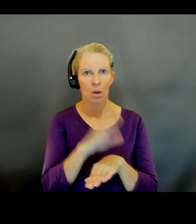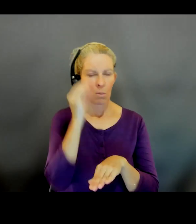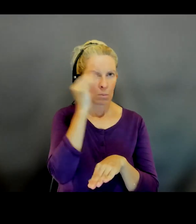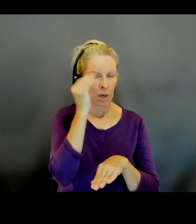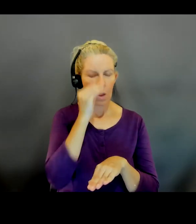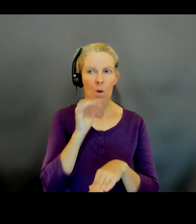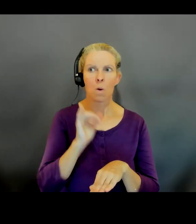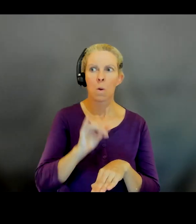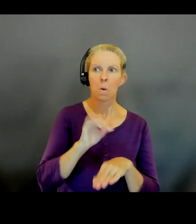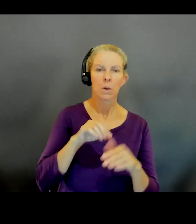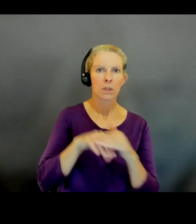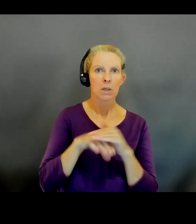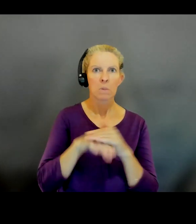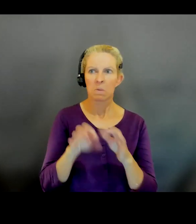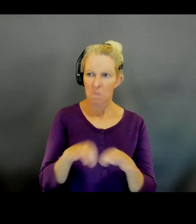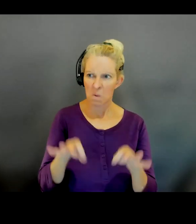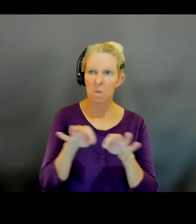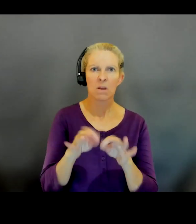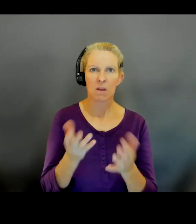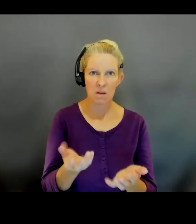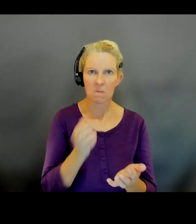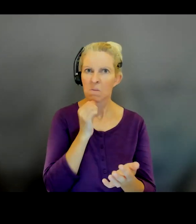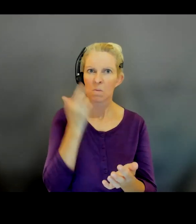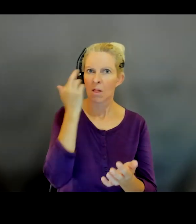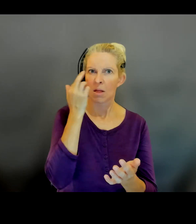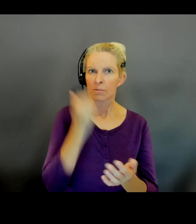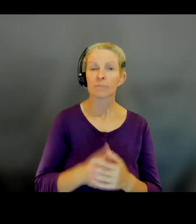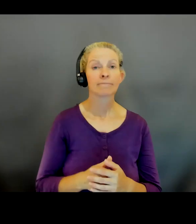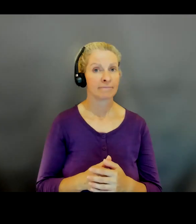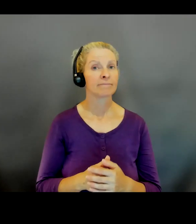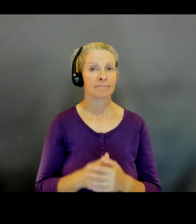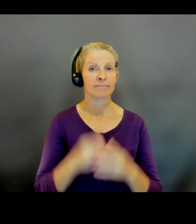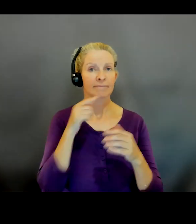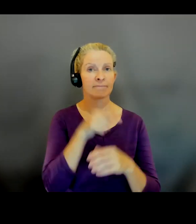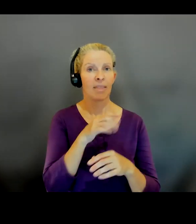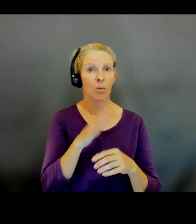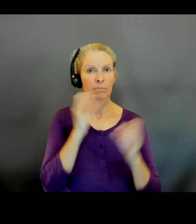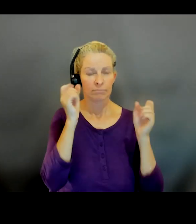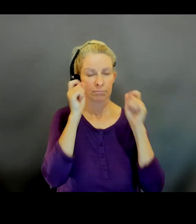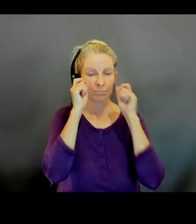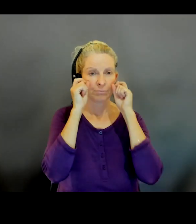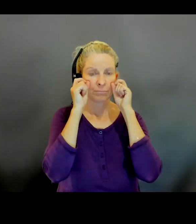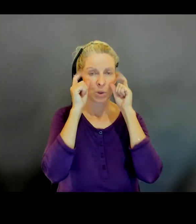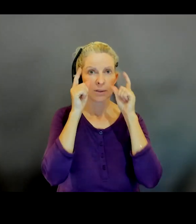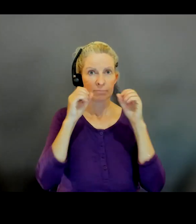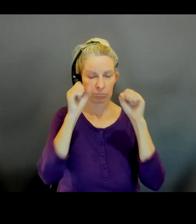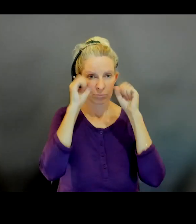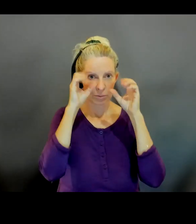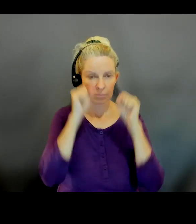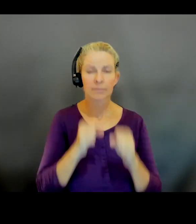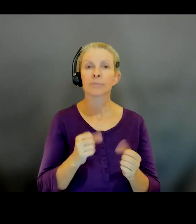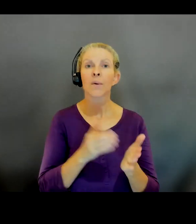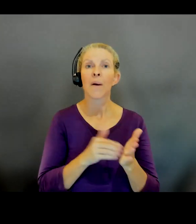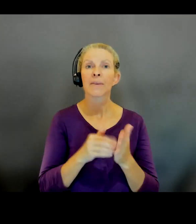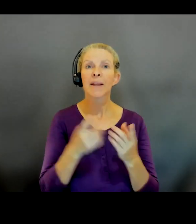their support. They will be amazed, and often they will say, "I had no idea that this was